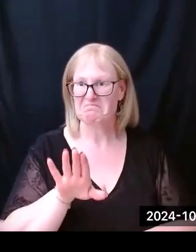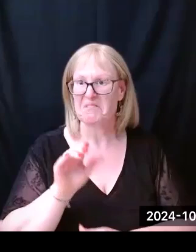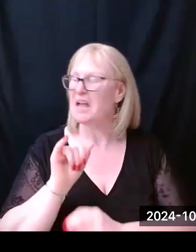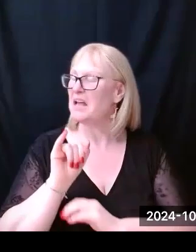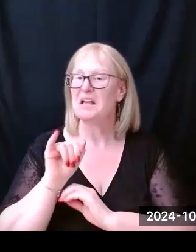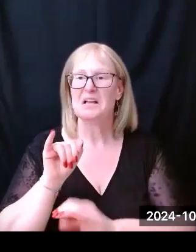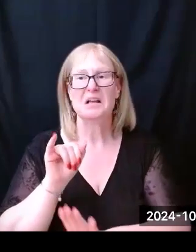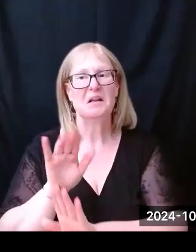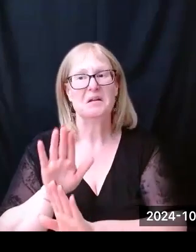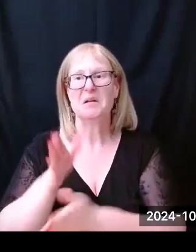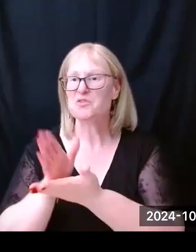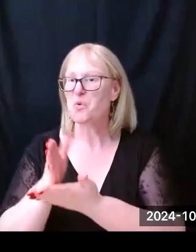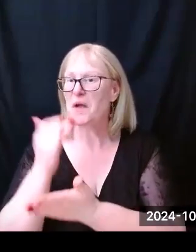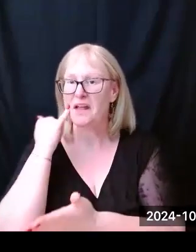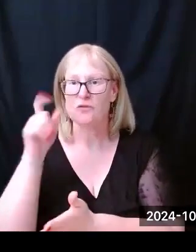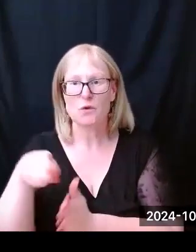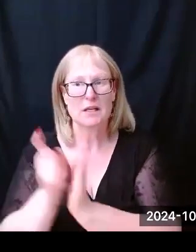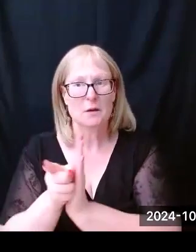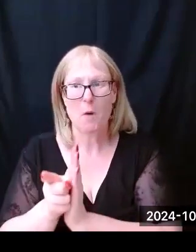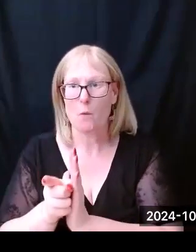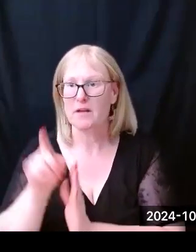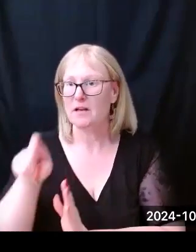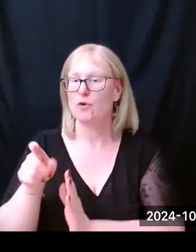You're human. We're all here. We're all trying this together.